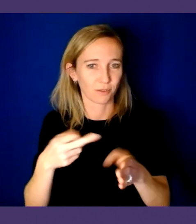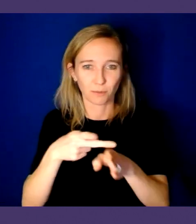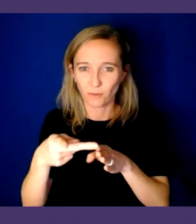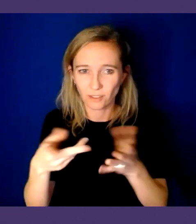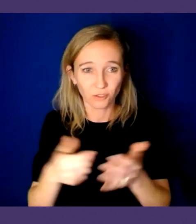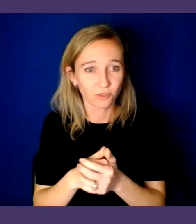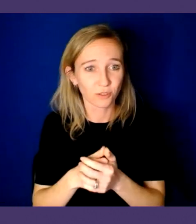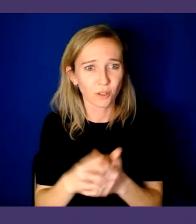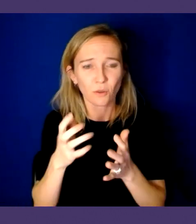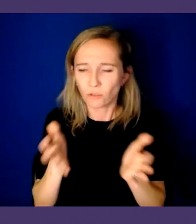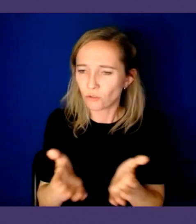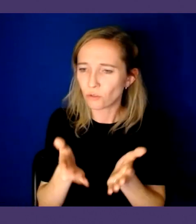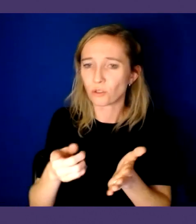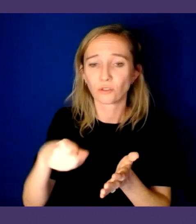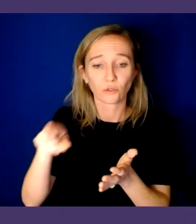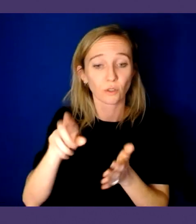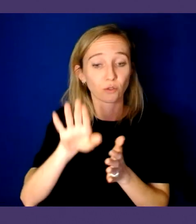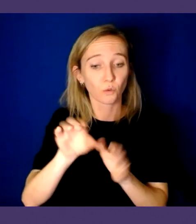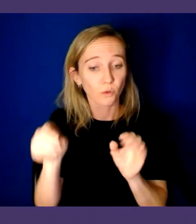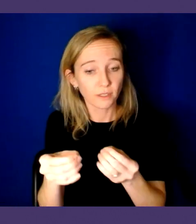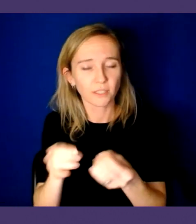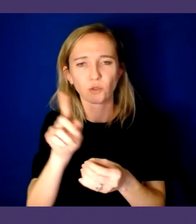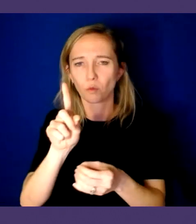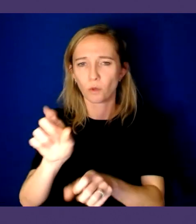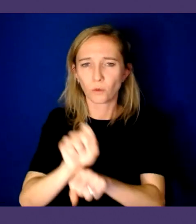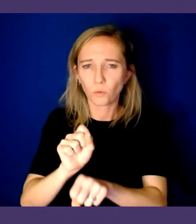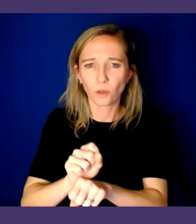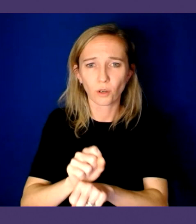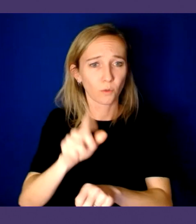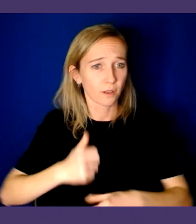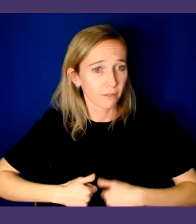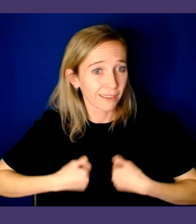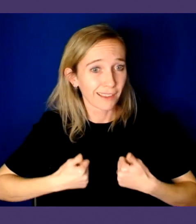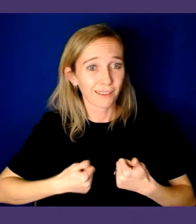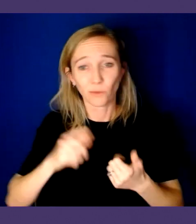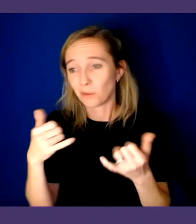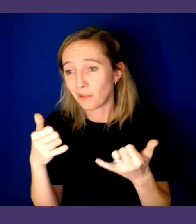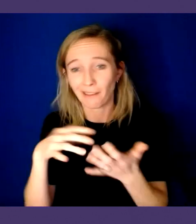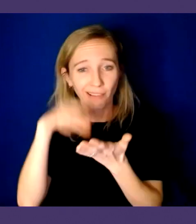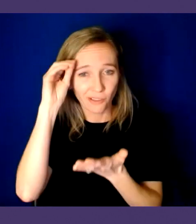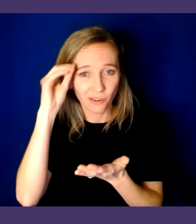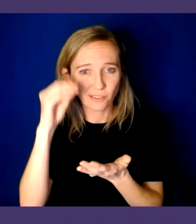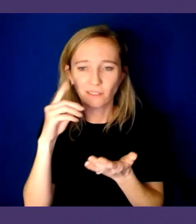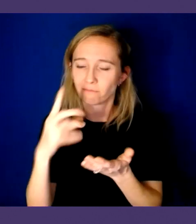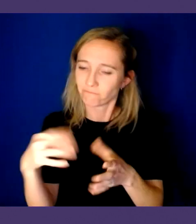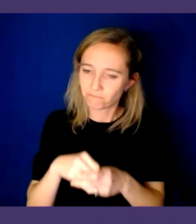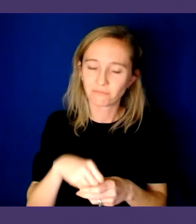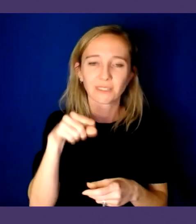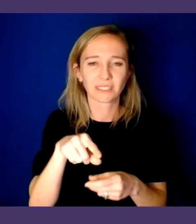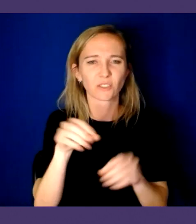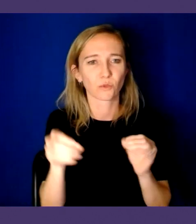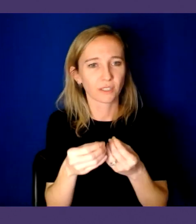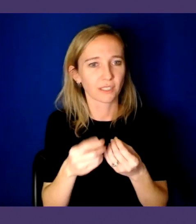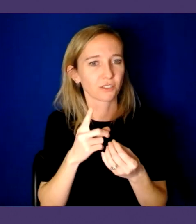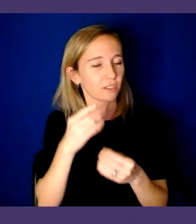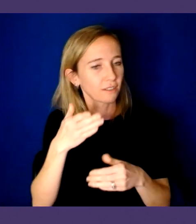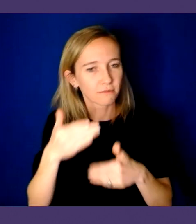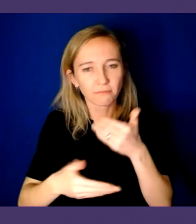your organizations where you work, where you live, you play and learn to participate in organizational maturity process and accountability for accessibility.